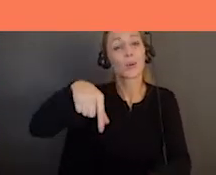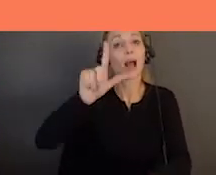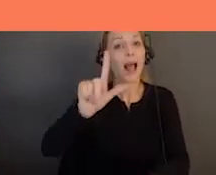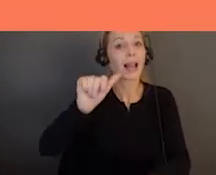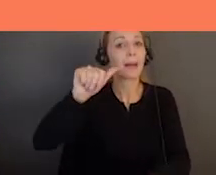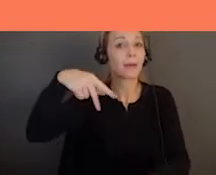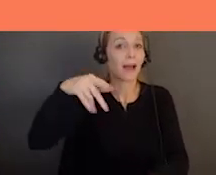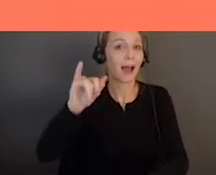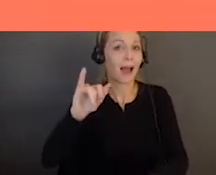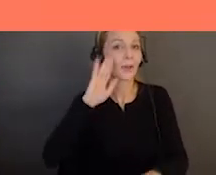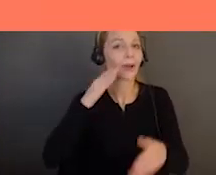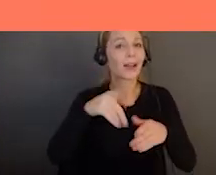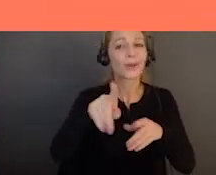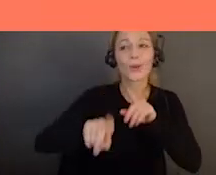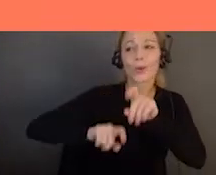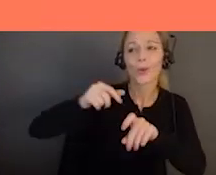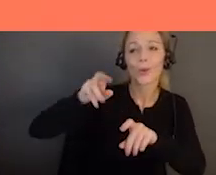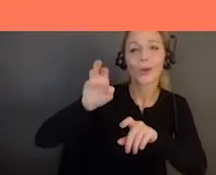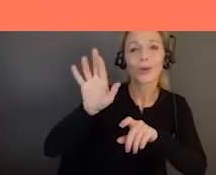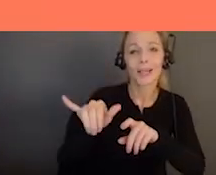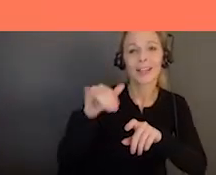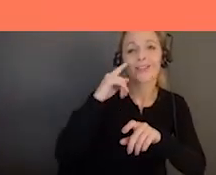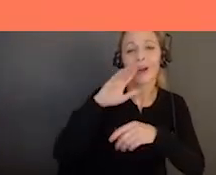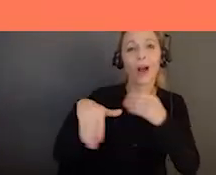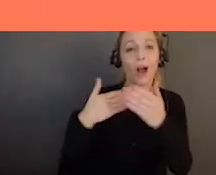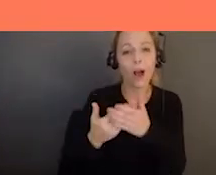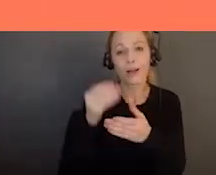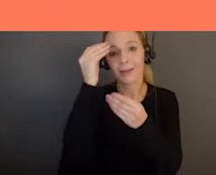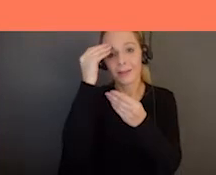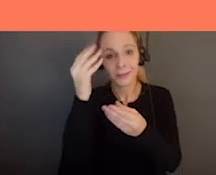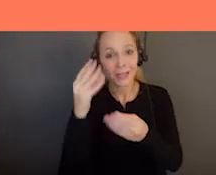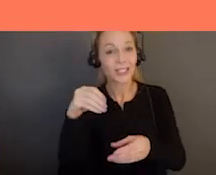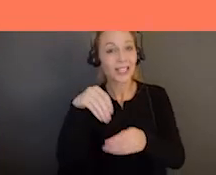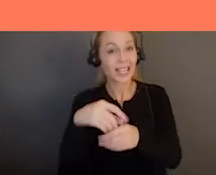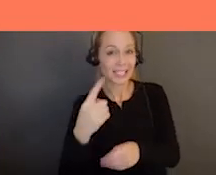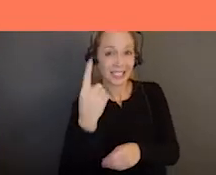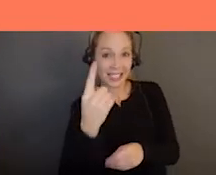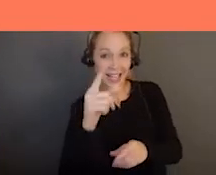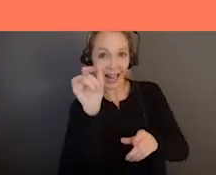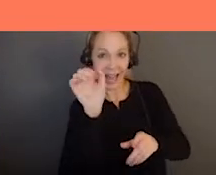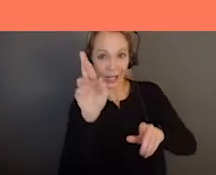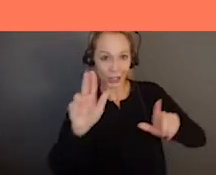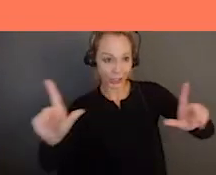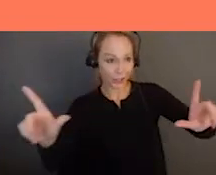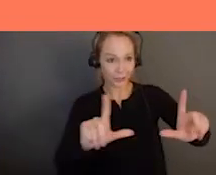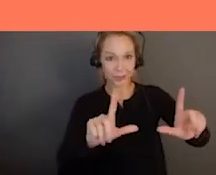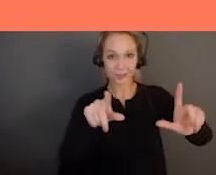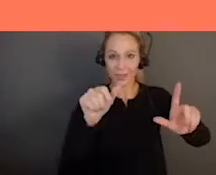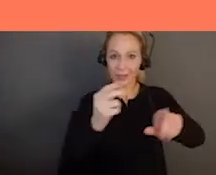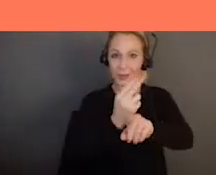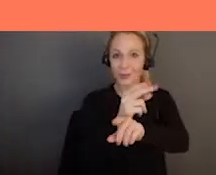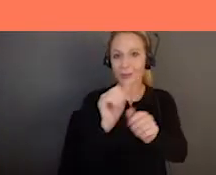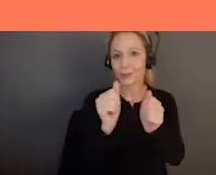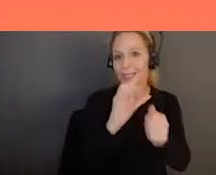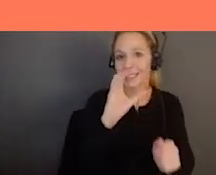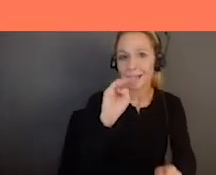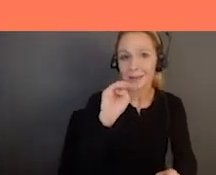THIS WILL LET YOU QUERY FOR ALL OF YOUR DATA AND ITS RELATIONSHIPS IN A SINGLE UNIFIED LAYER AND YOU CAN USE